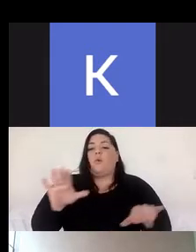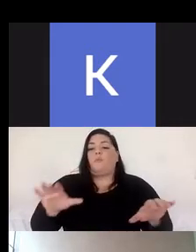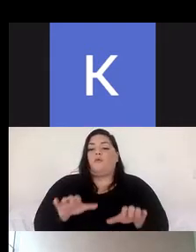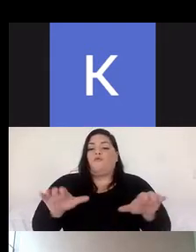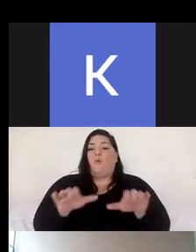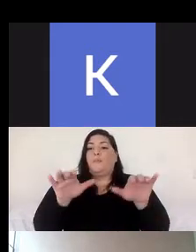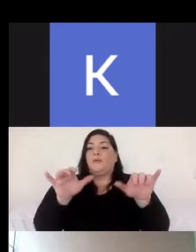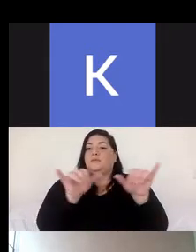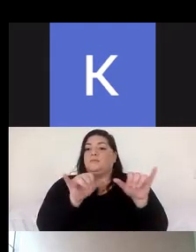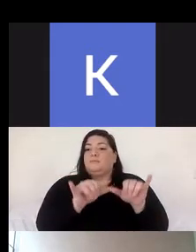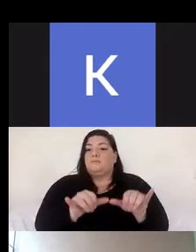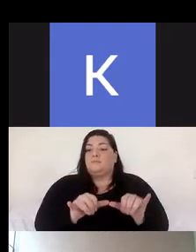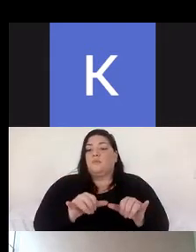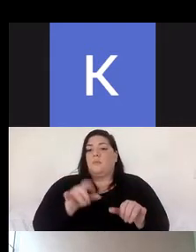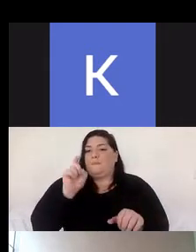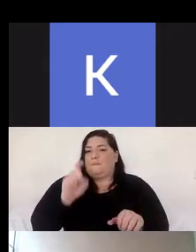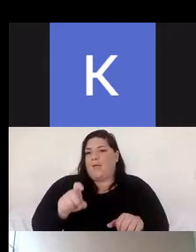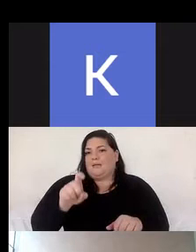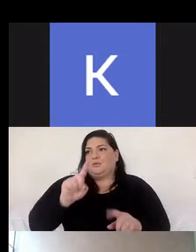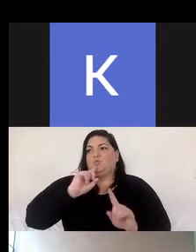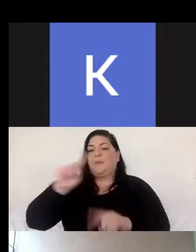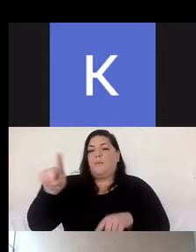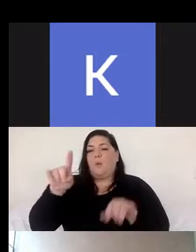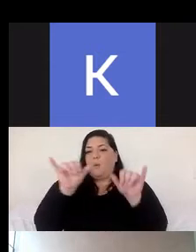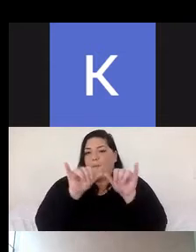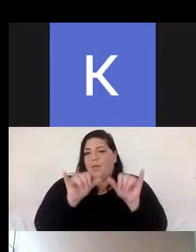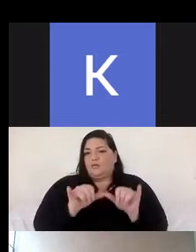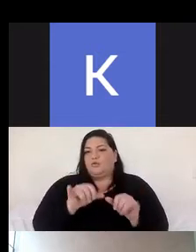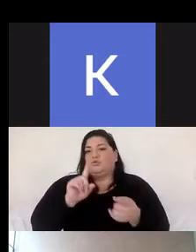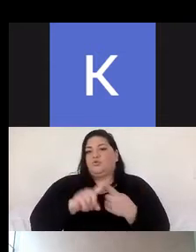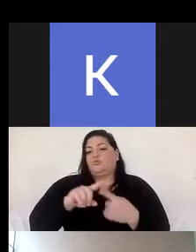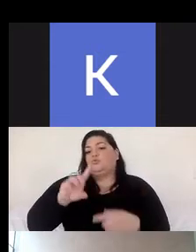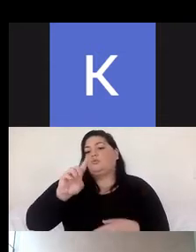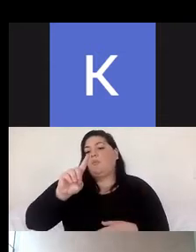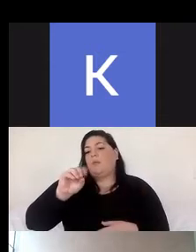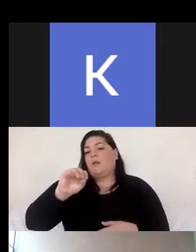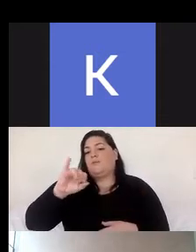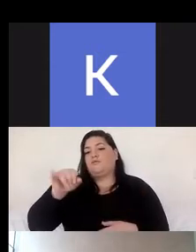They have to report certain metrics to the Department of Justice leadership that